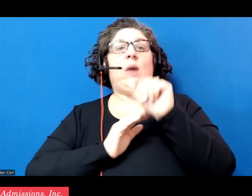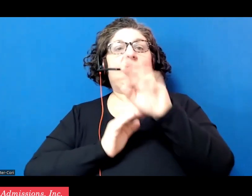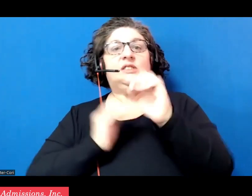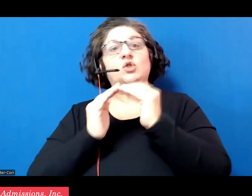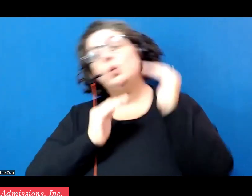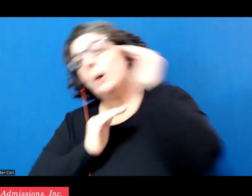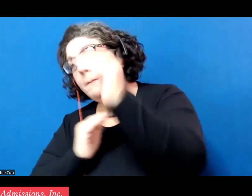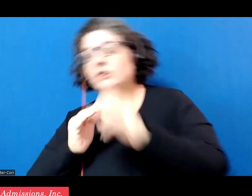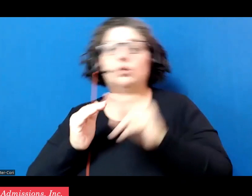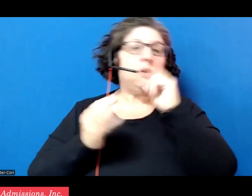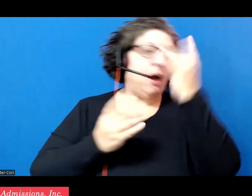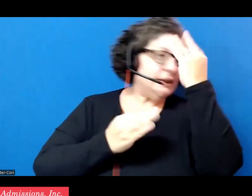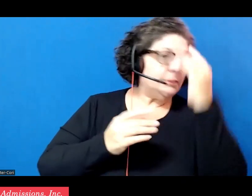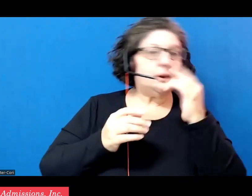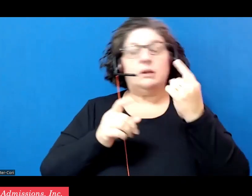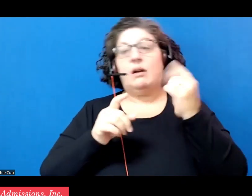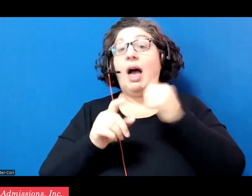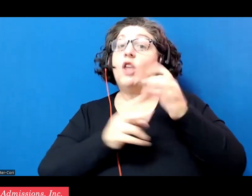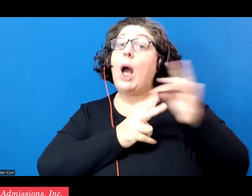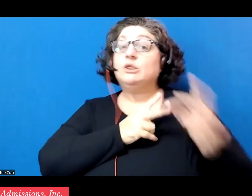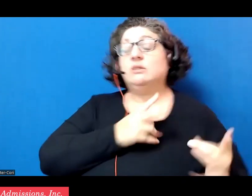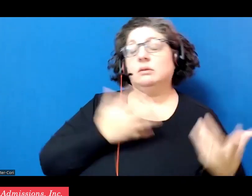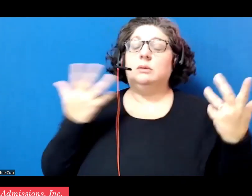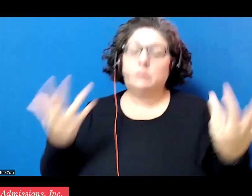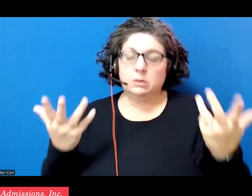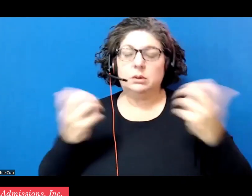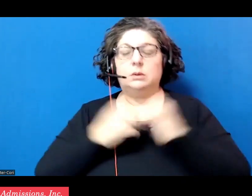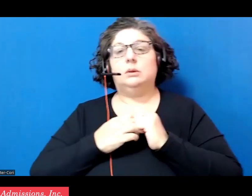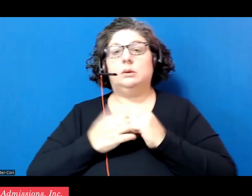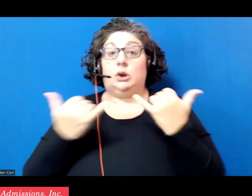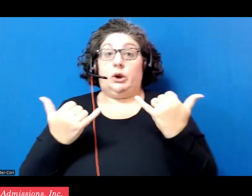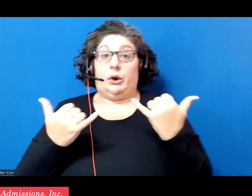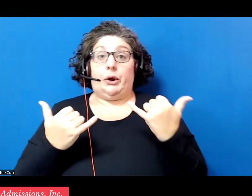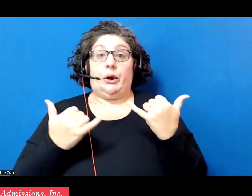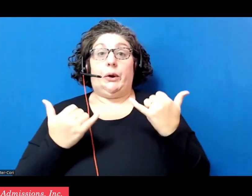to consider workable alternatives?Now, the current standards are stated in the Grutter